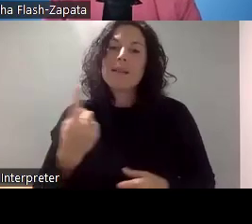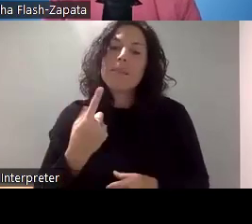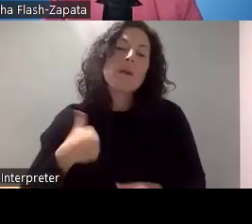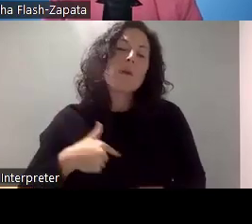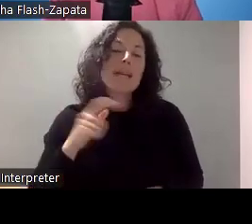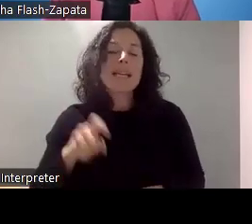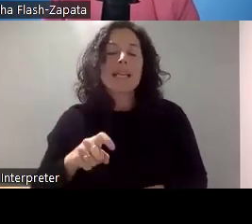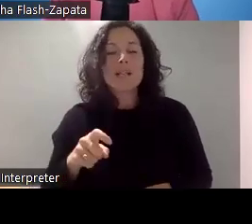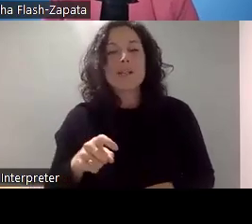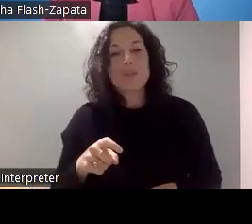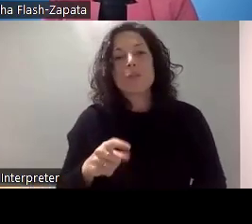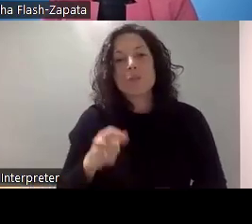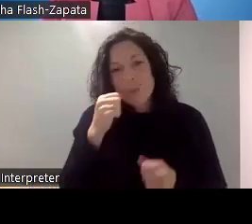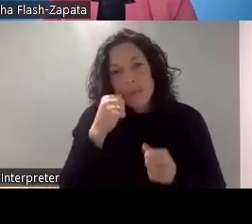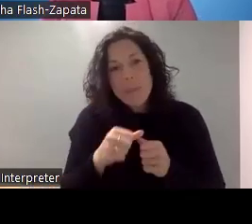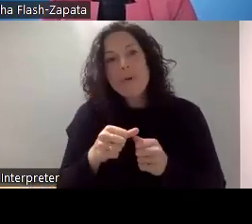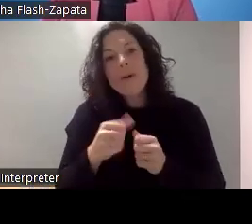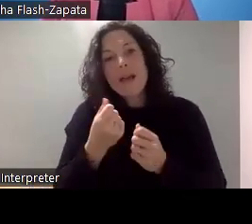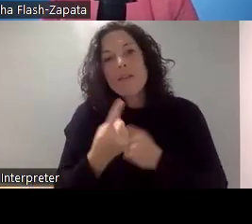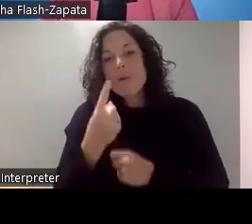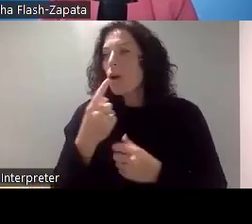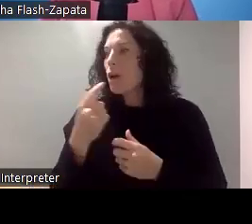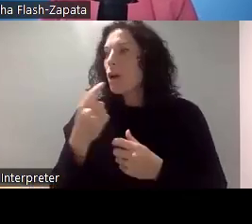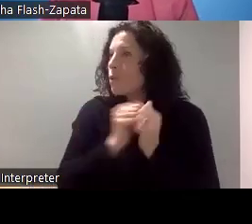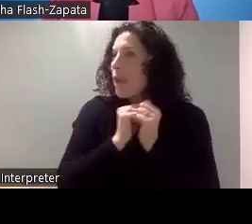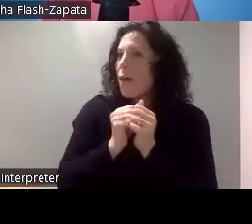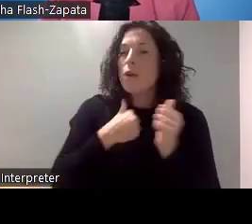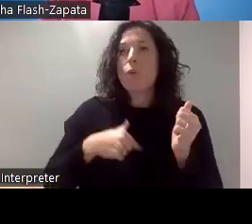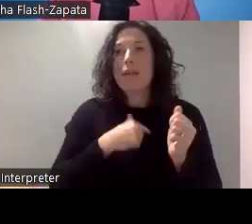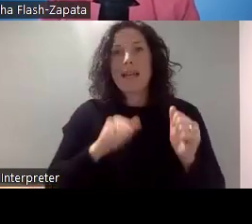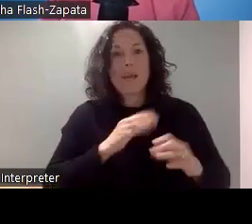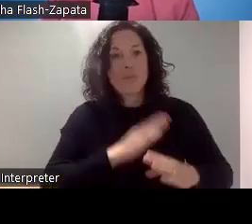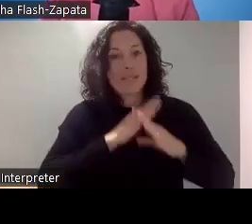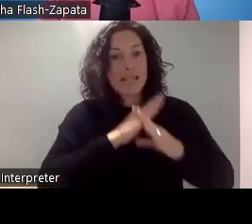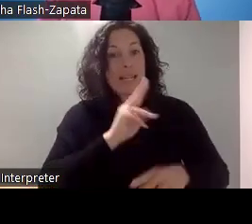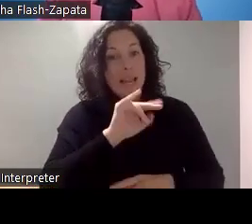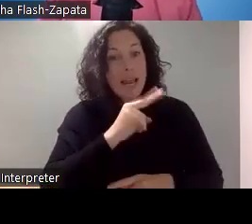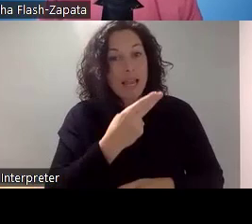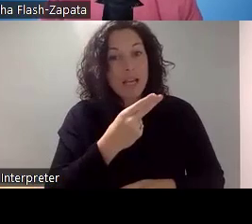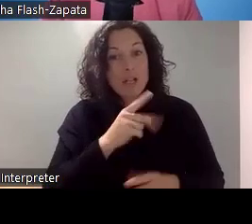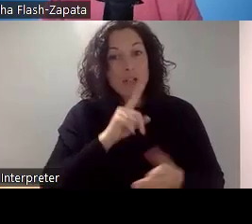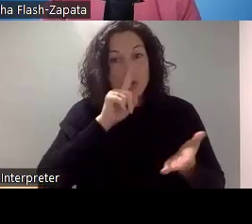Everyone has a part to play. Together we can protect the NIH research enterprise